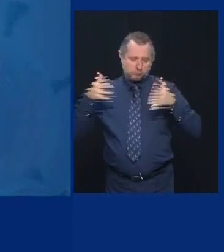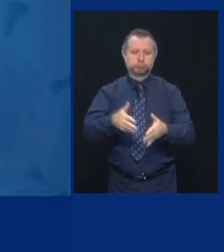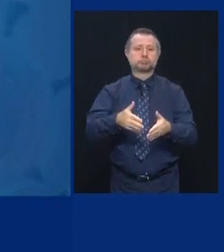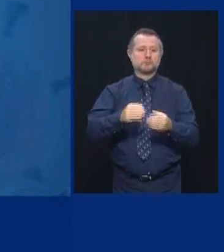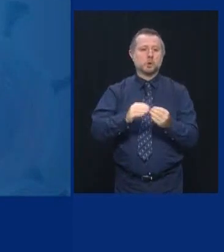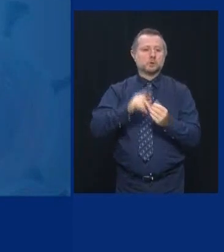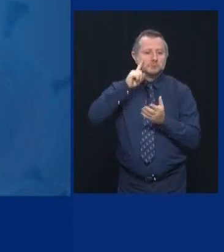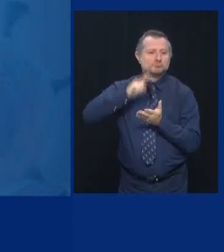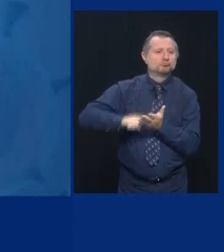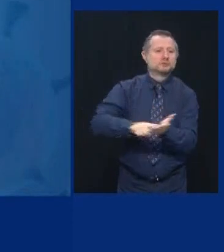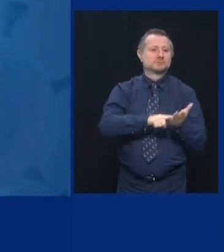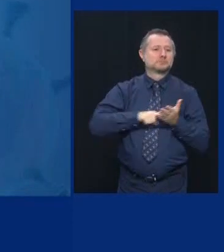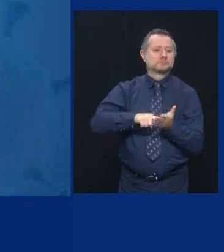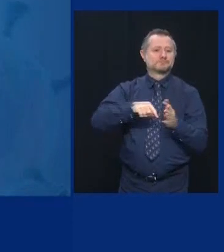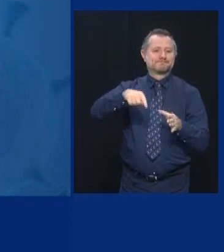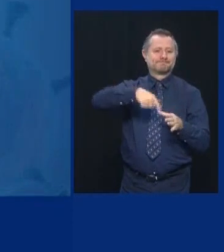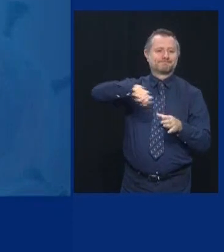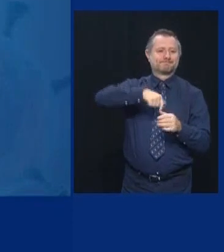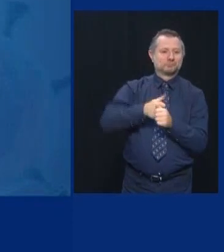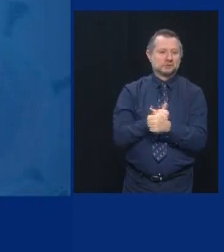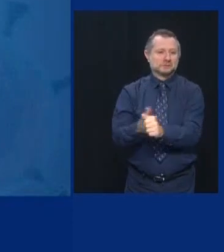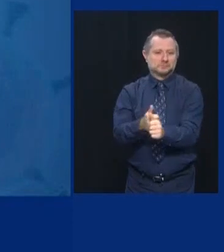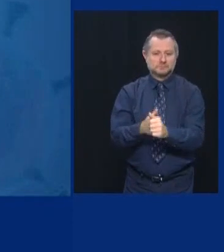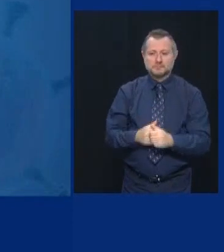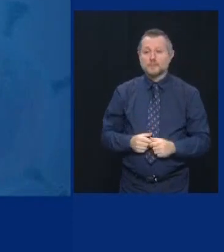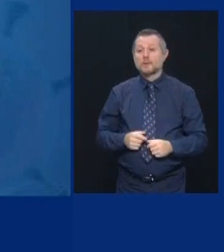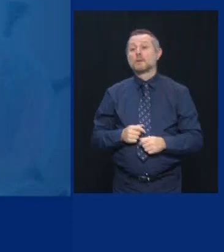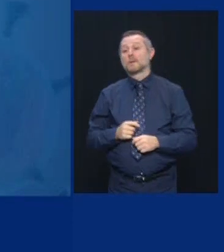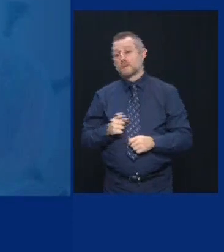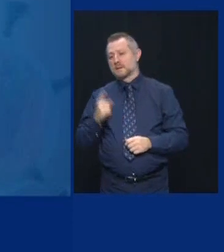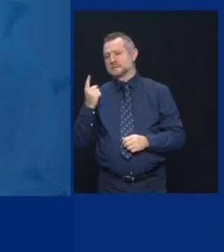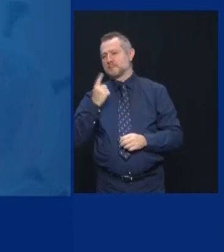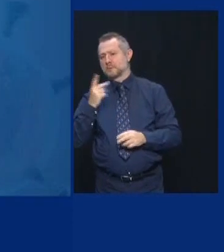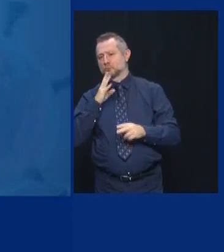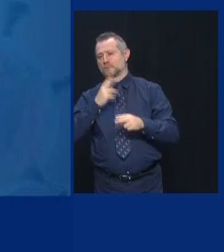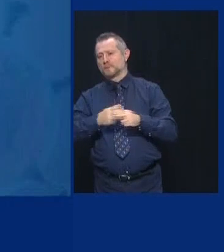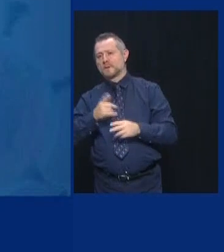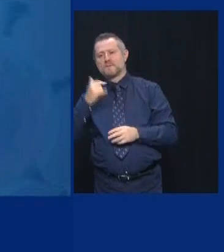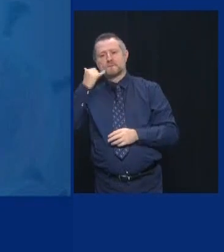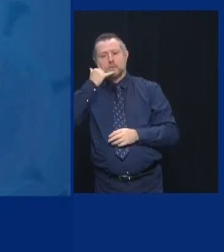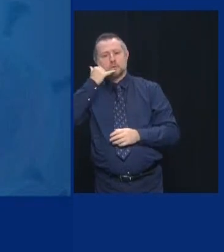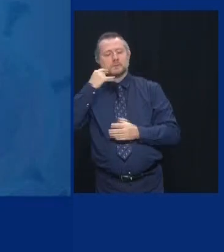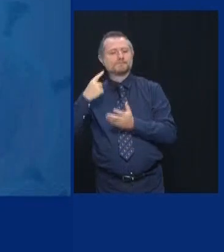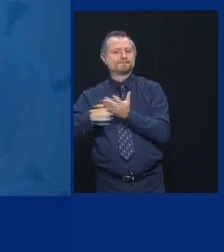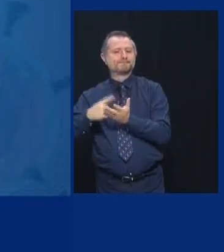MAKE SURE WHERE WE'RE DRAWING THE RIGHT CIRCLE OR THE RIGHT